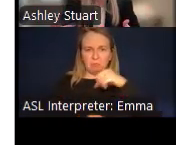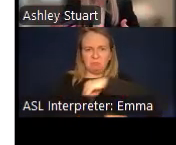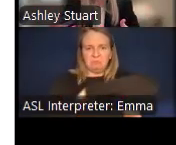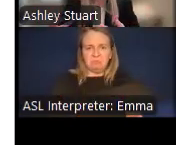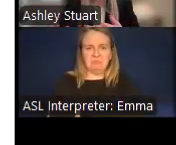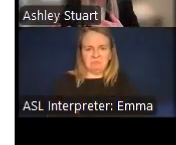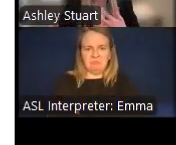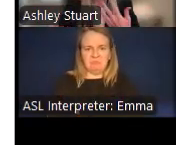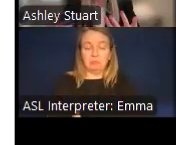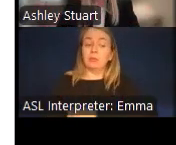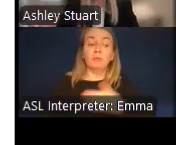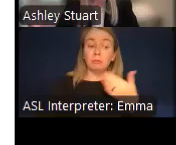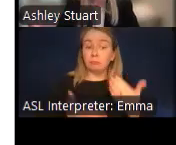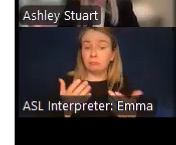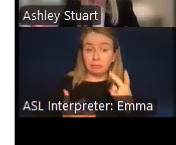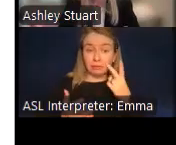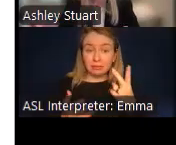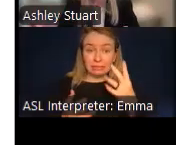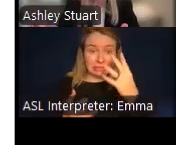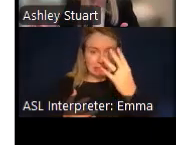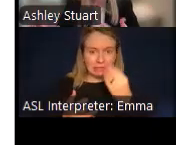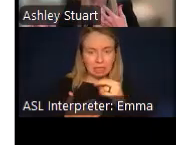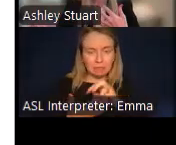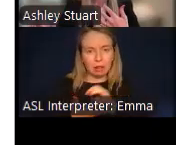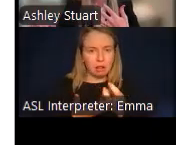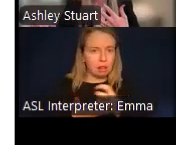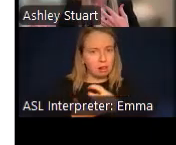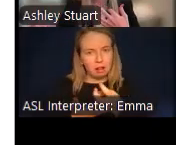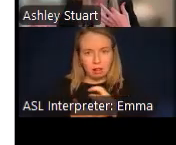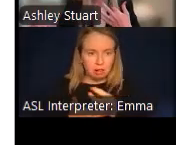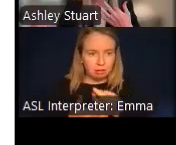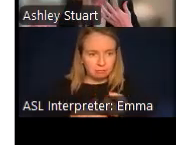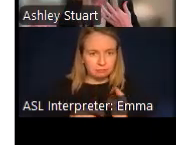or things like sleep disturbance. So a child might be